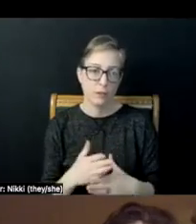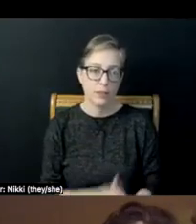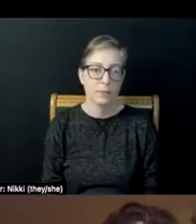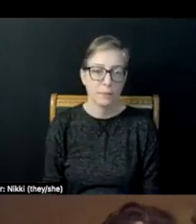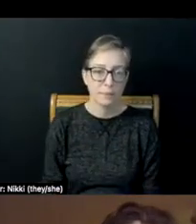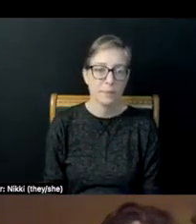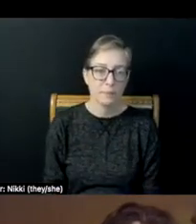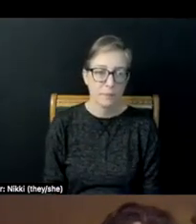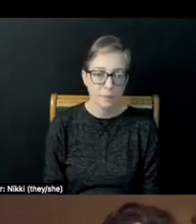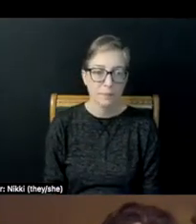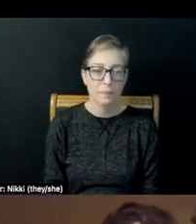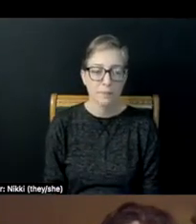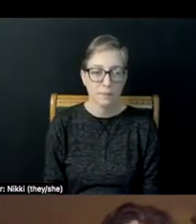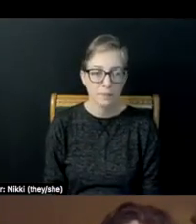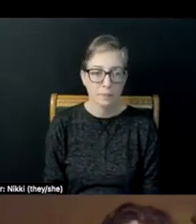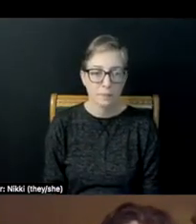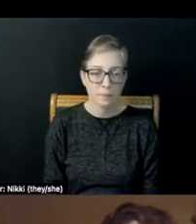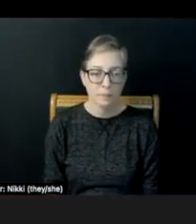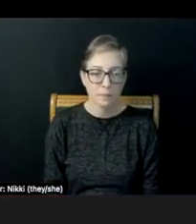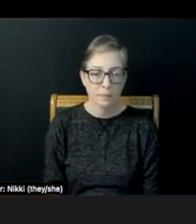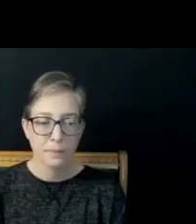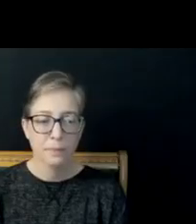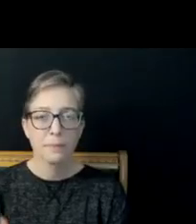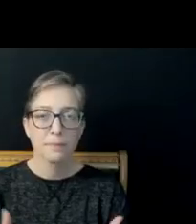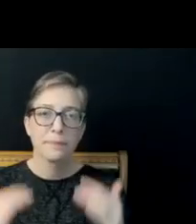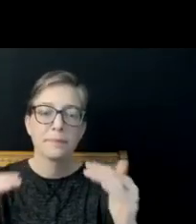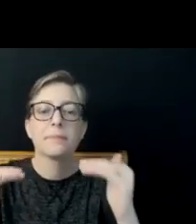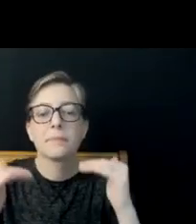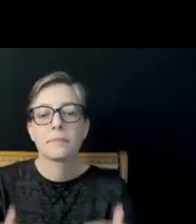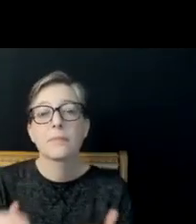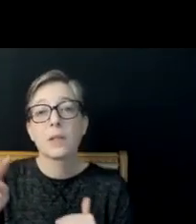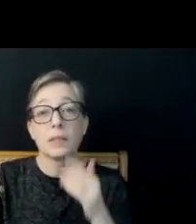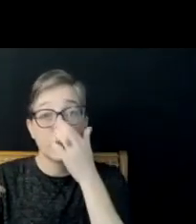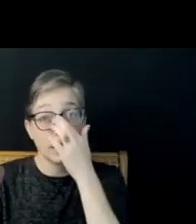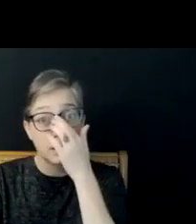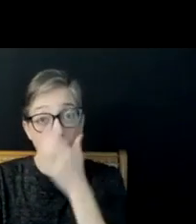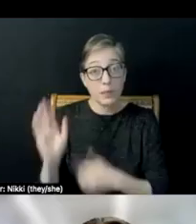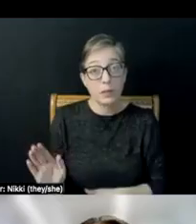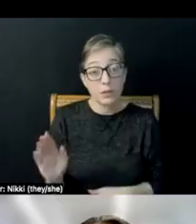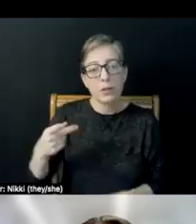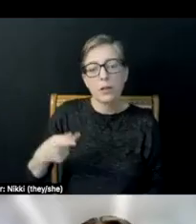We're going to move on to our second speaker now, Patrick Cokley.